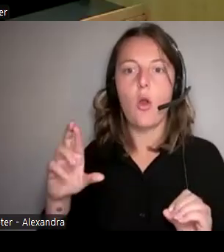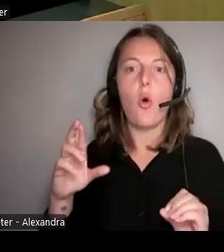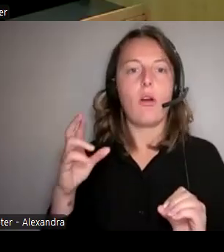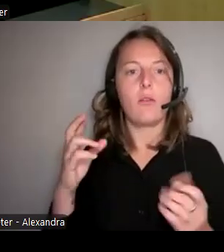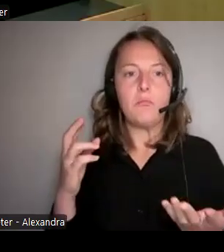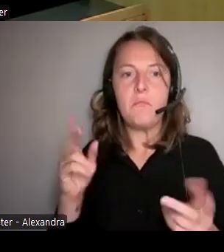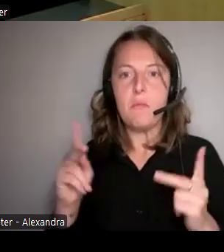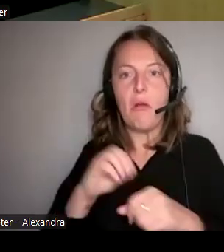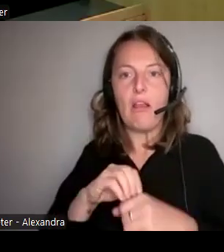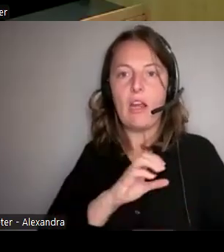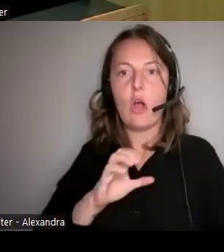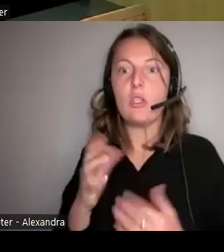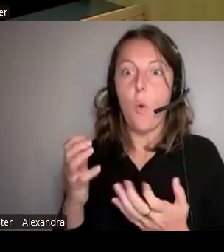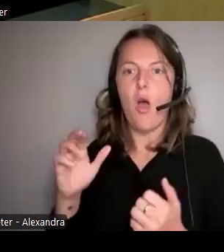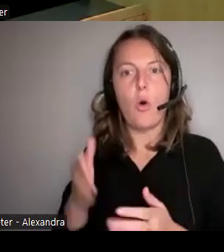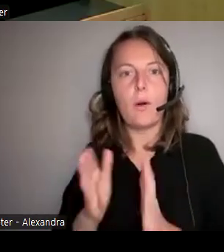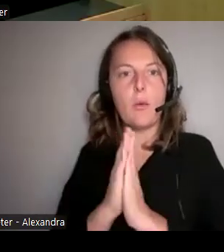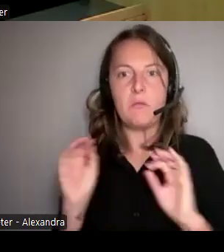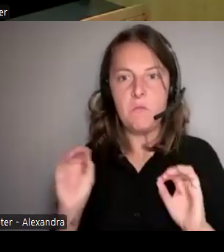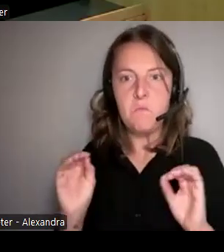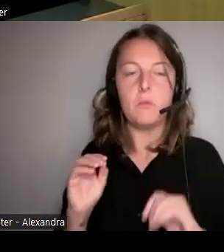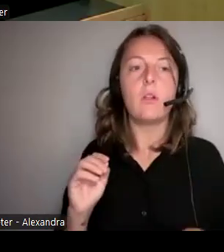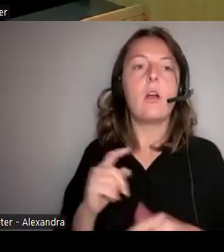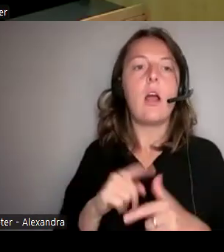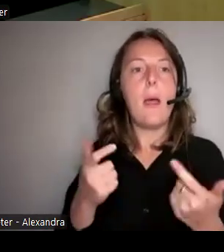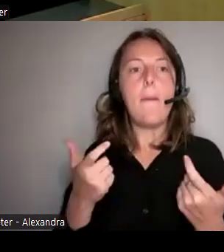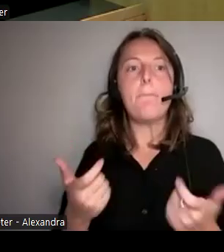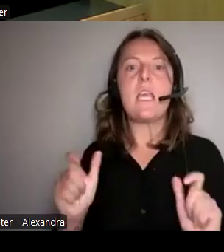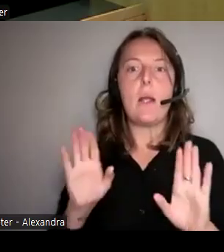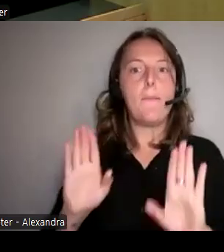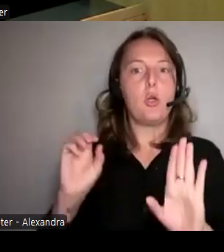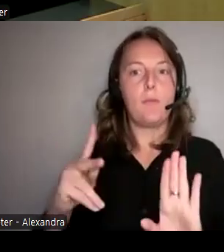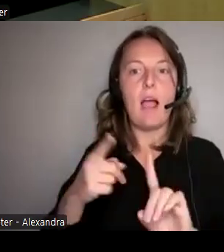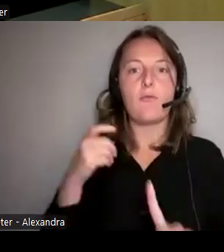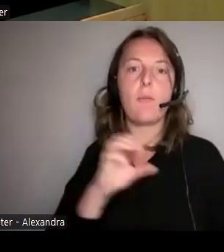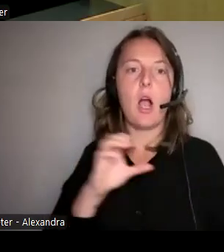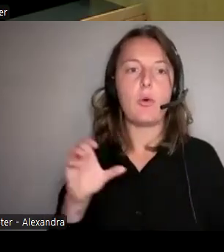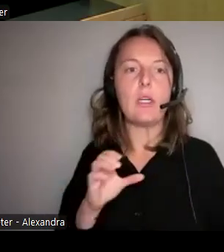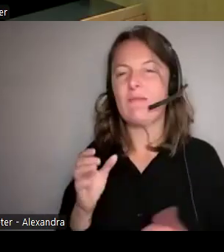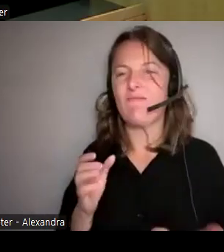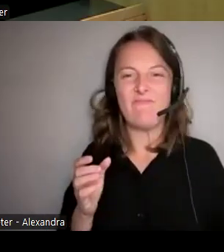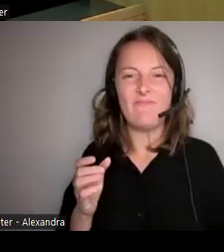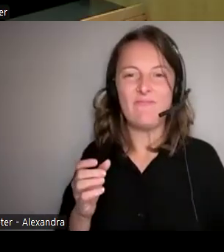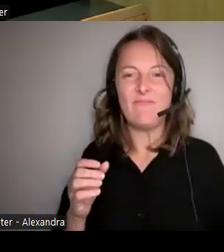wanted or requested. And because of the massive push back from Congress, it's unlikely that NIH